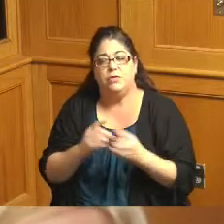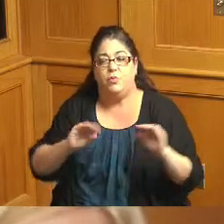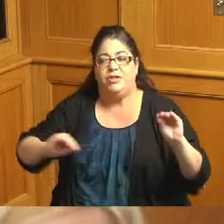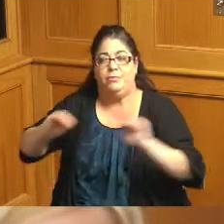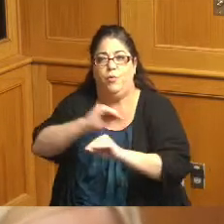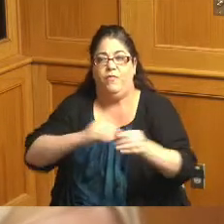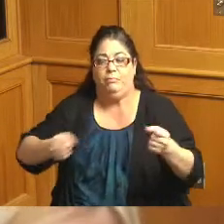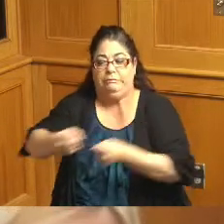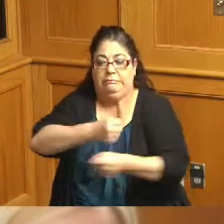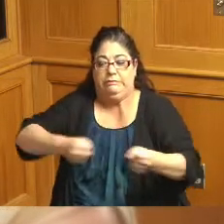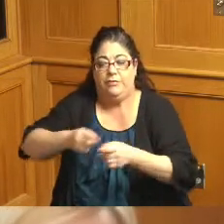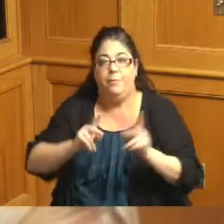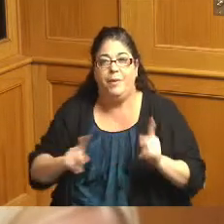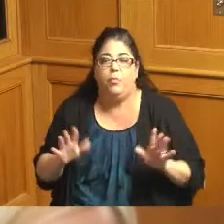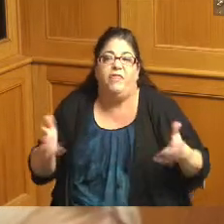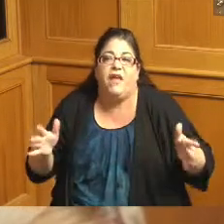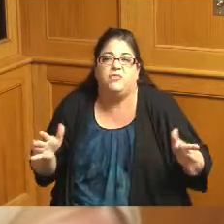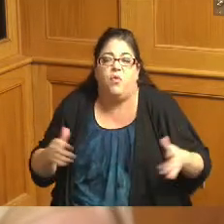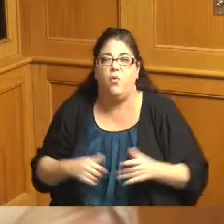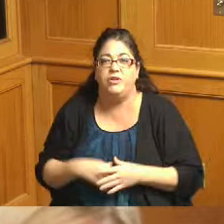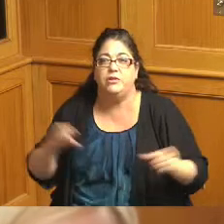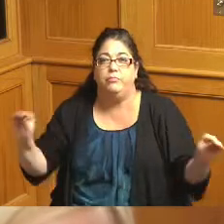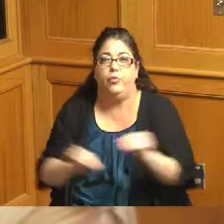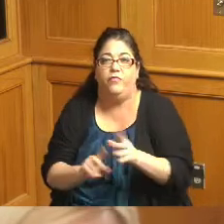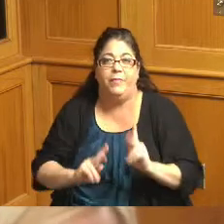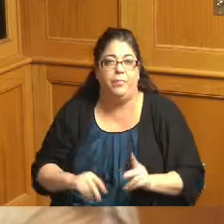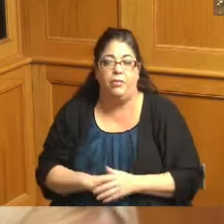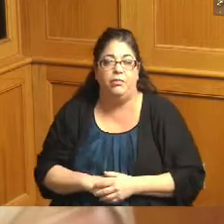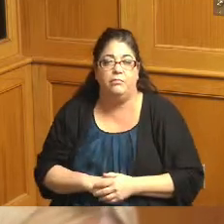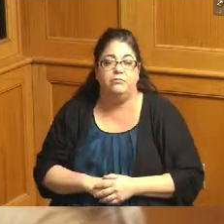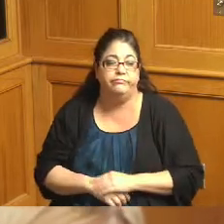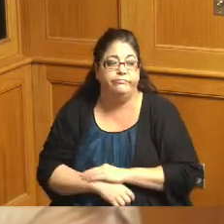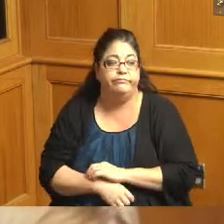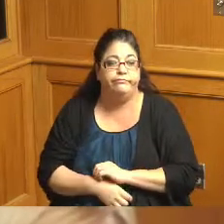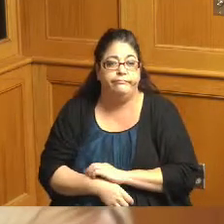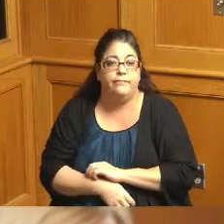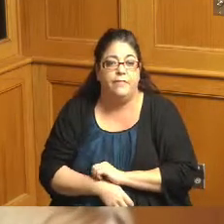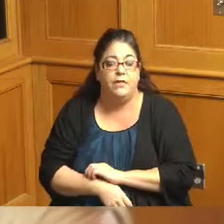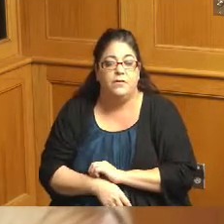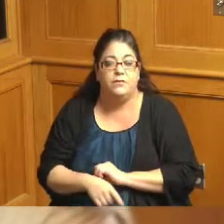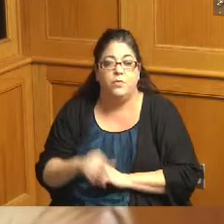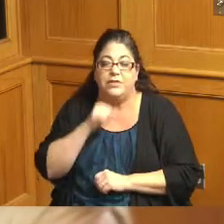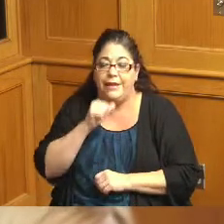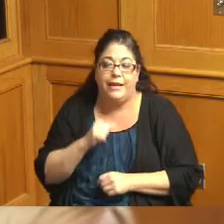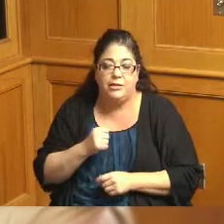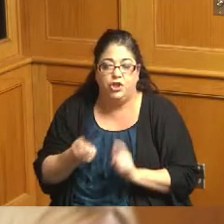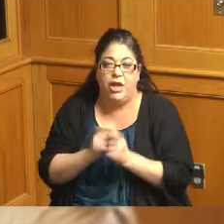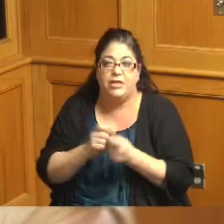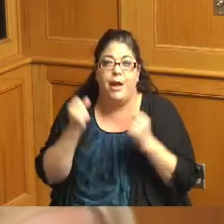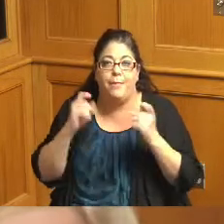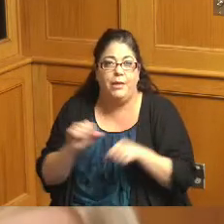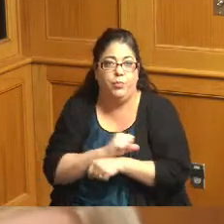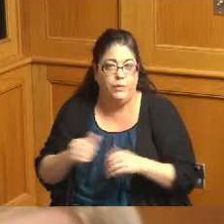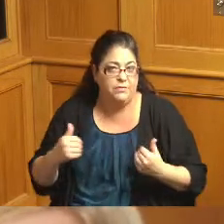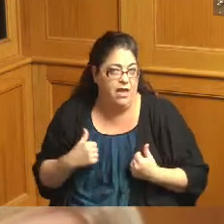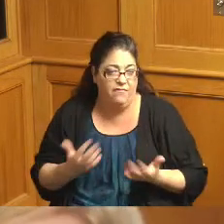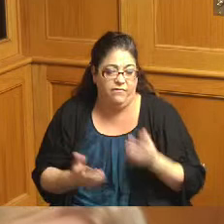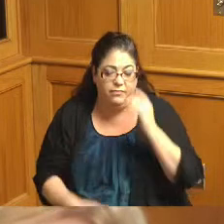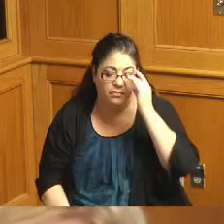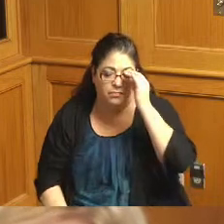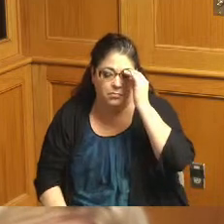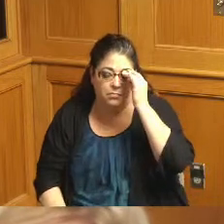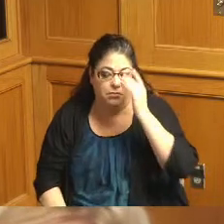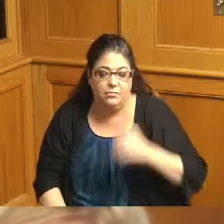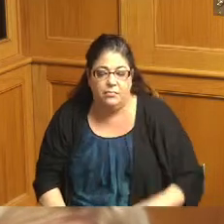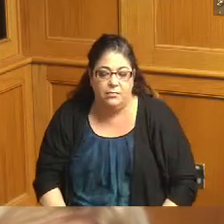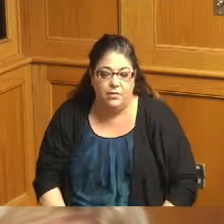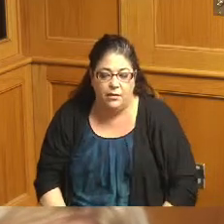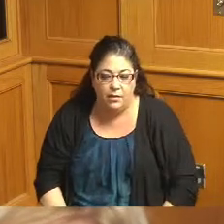so we're using existing positions for that so it didn't affect our overall FTE but go into the next